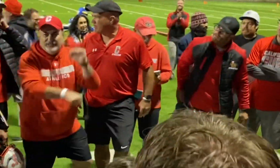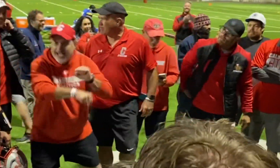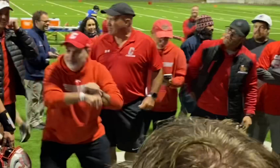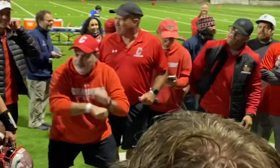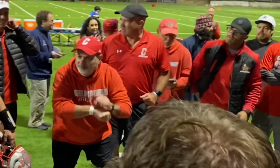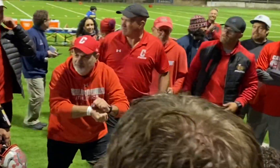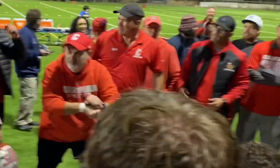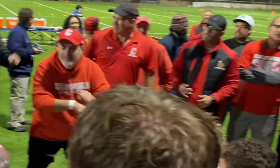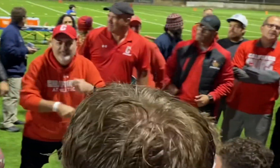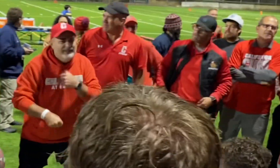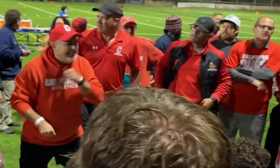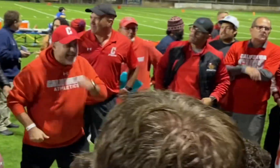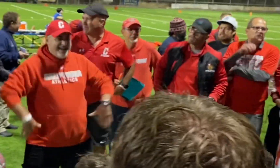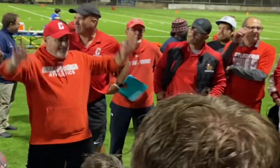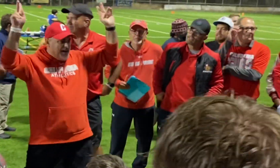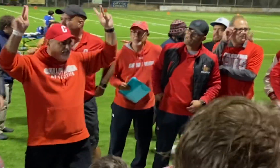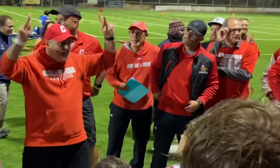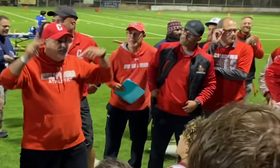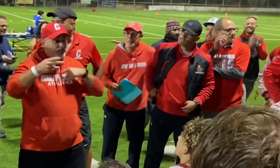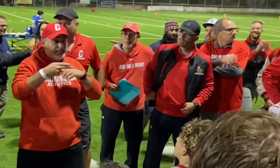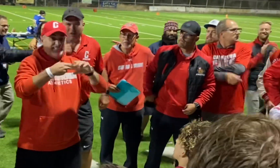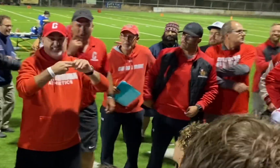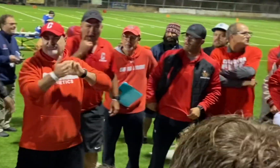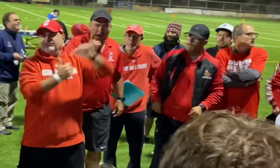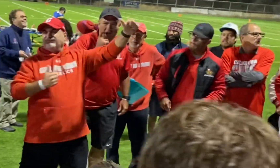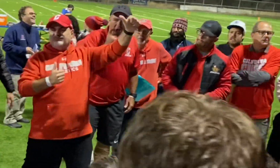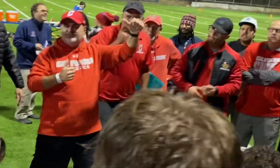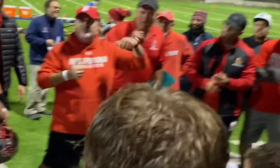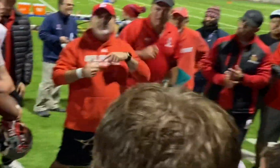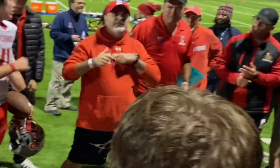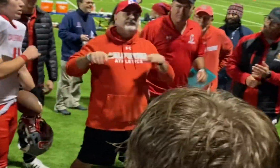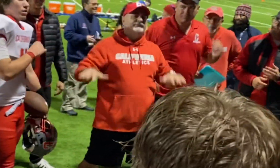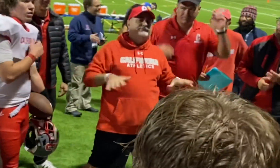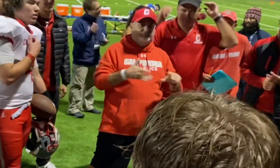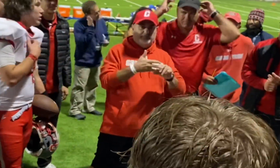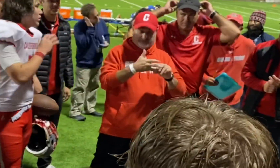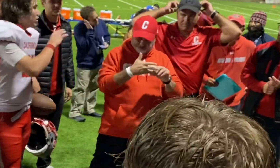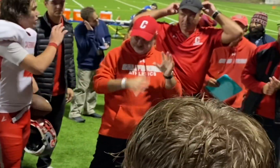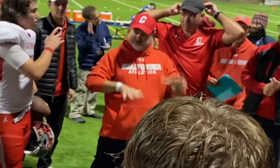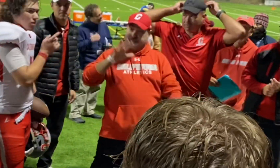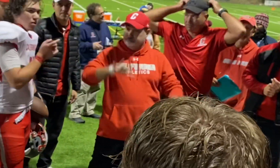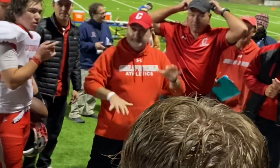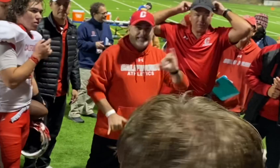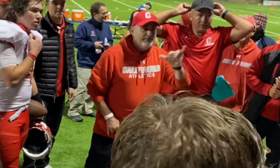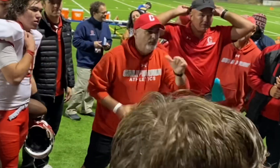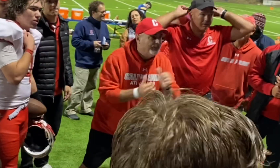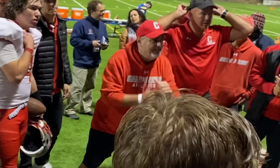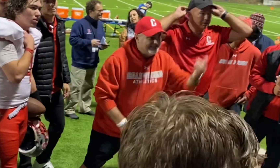Coach Kaveh Angoorani: great work! we were never given up of this game! i know we were comfortably leading in the first half.. we were losing the control in the second half